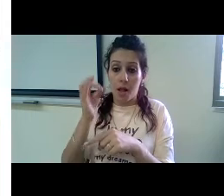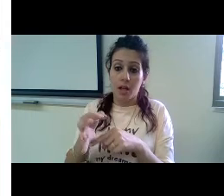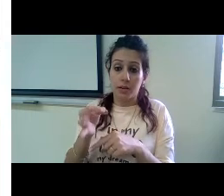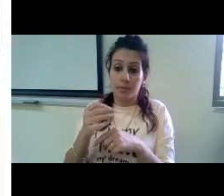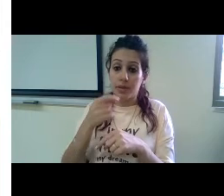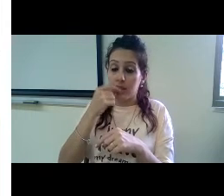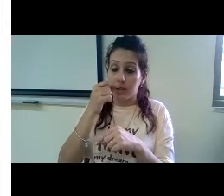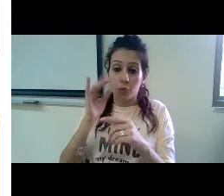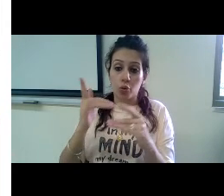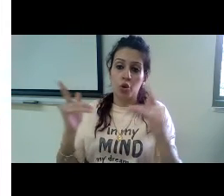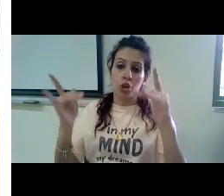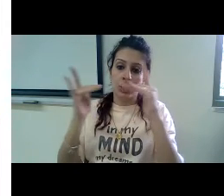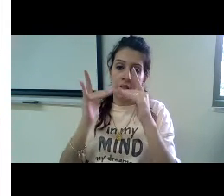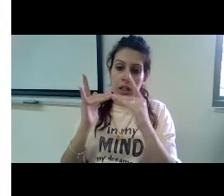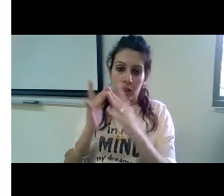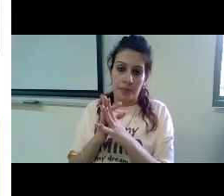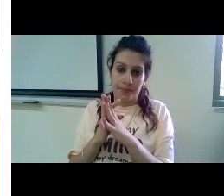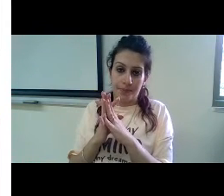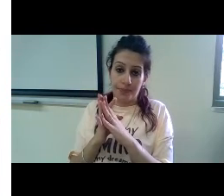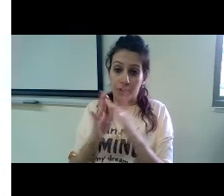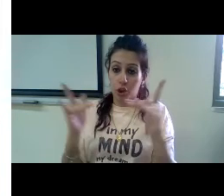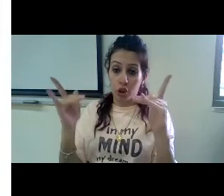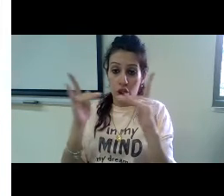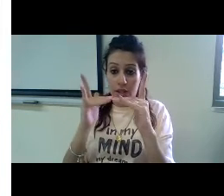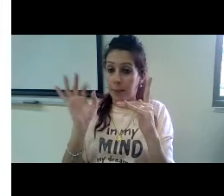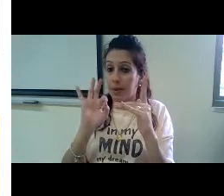So, first of all, we need to provide the guidance